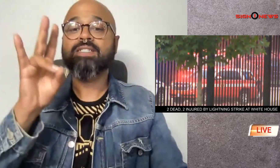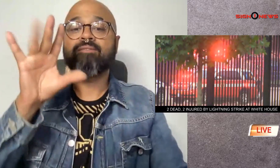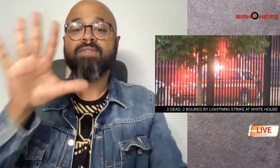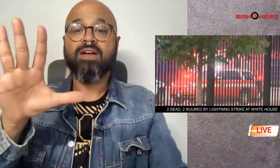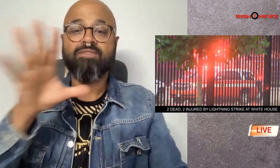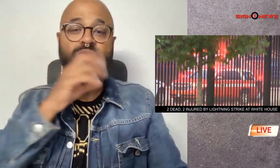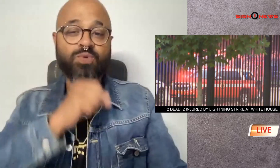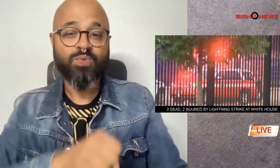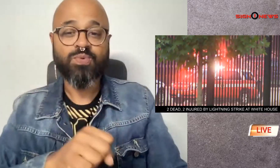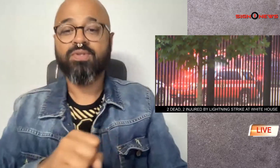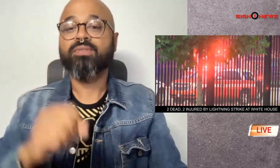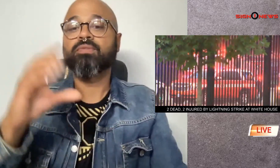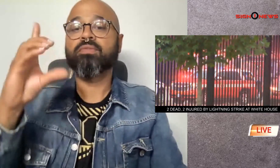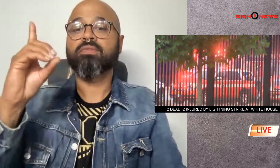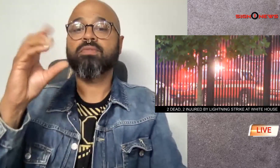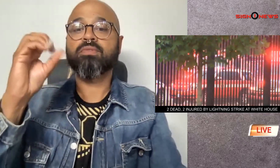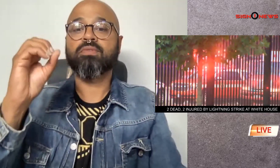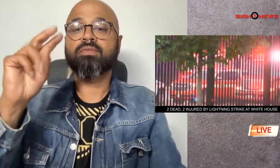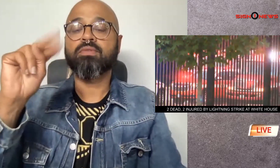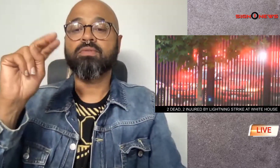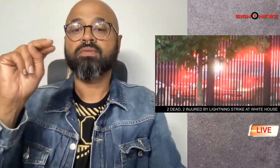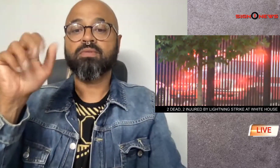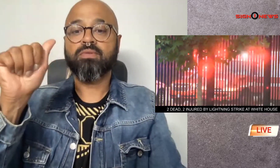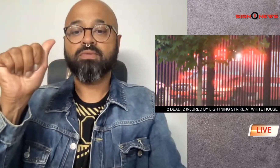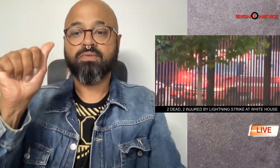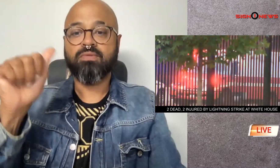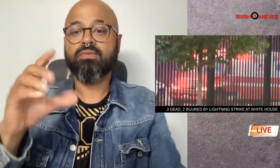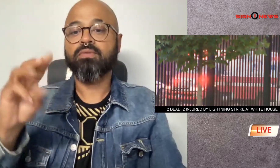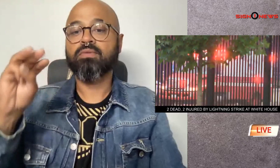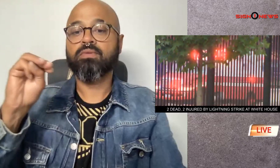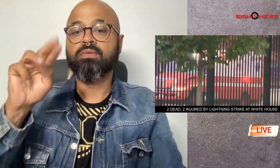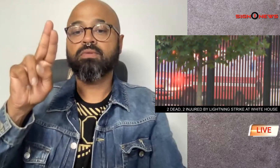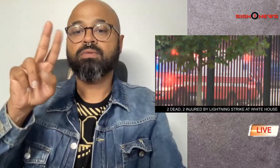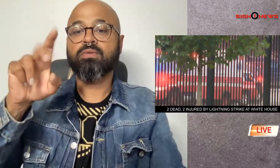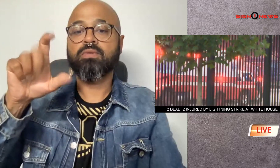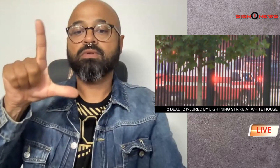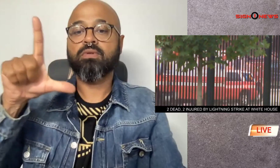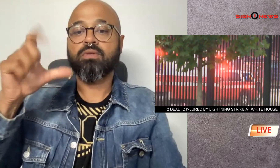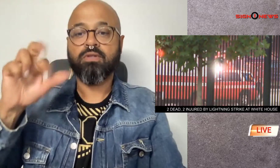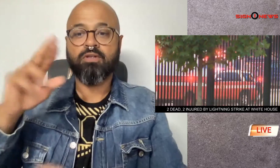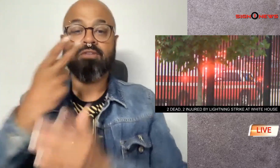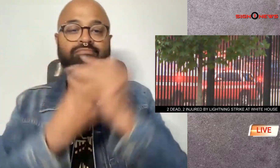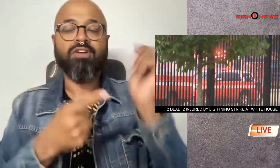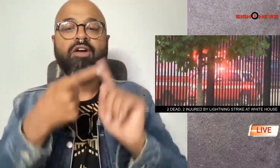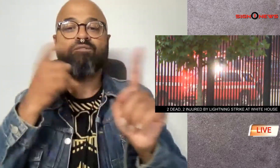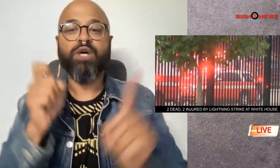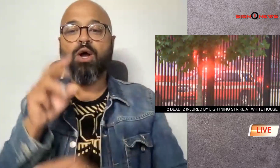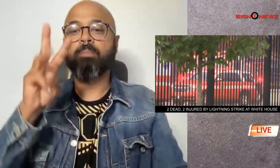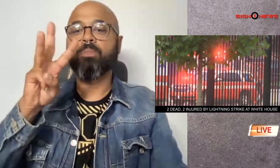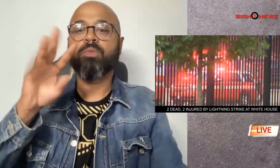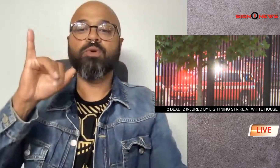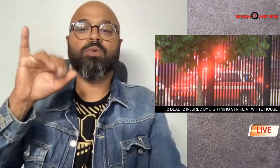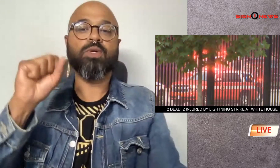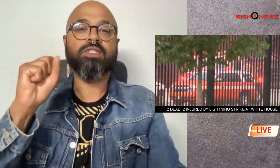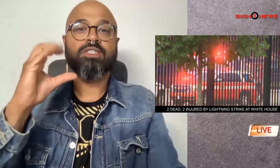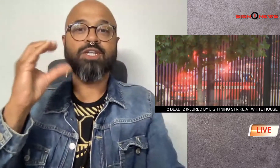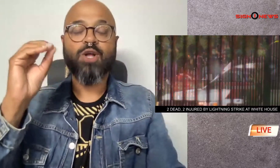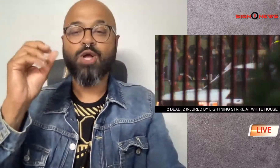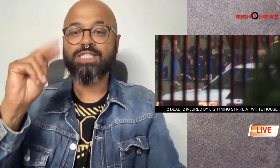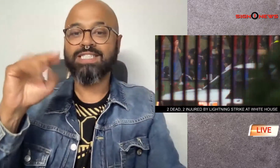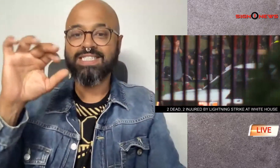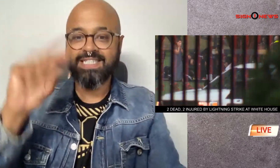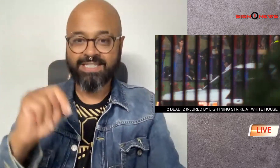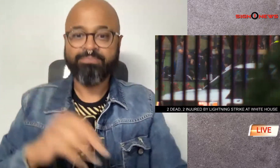and 75-year-old Donna Mueller from Wisconsin